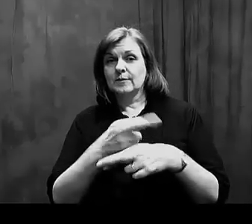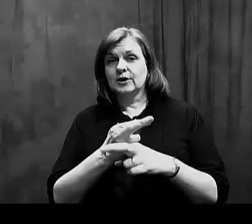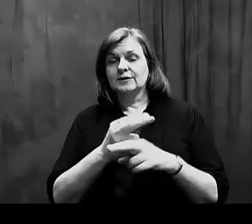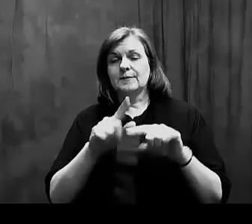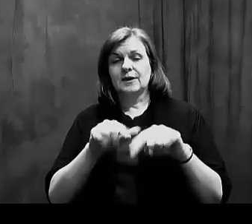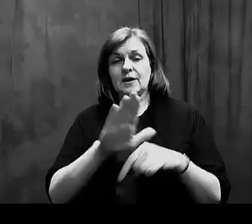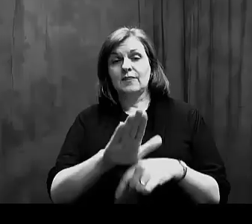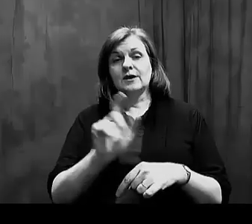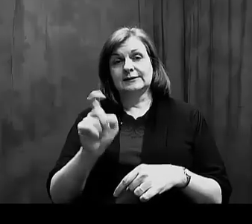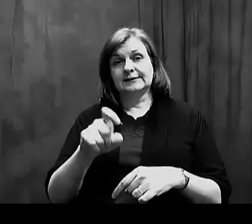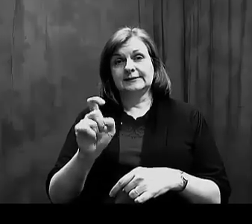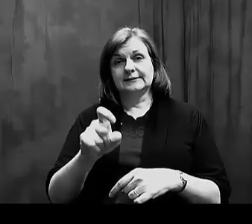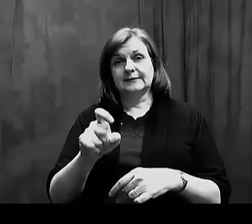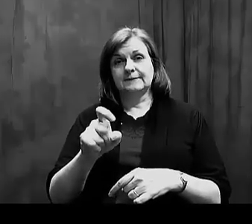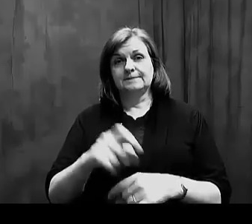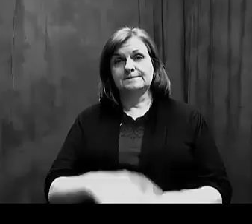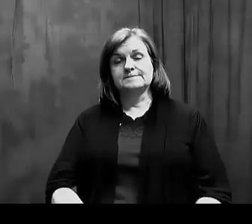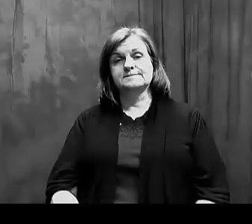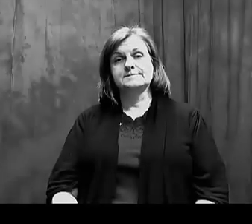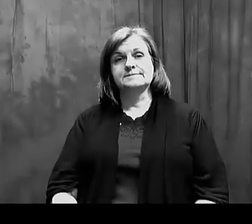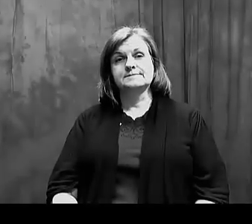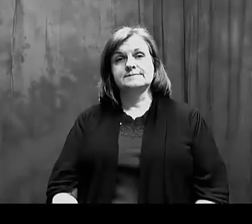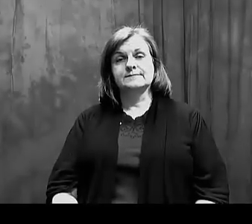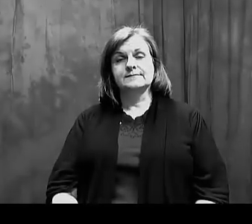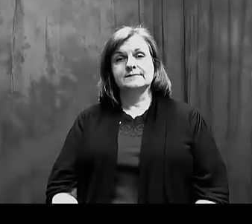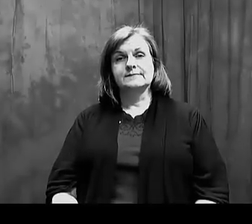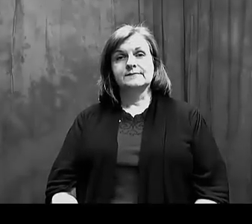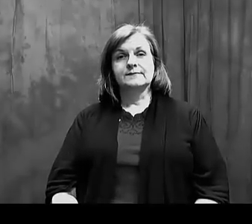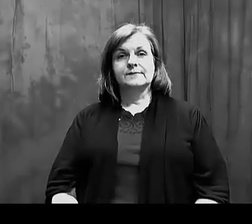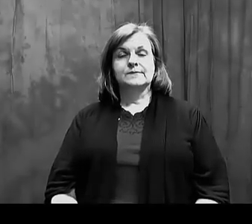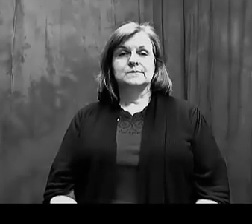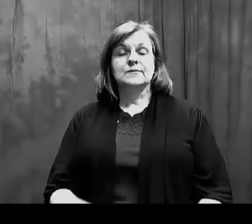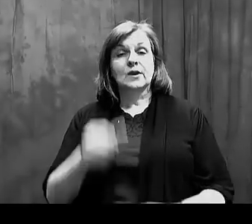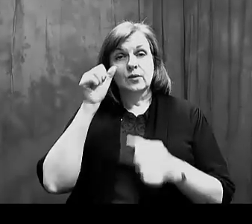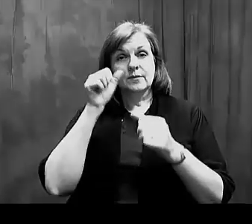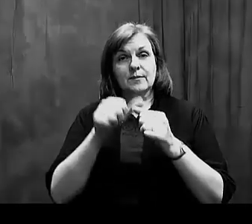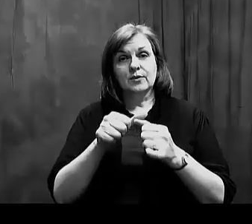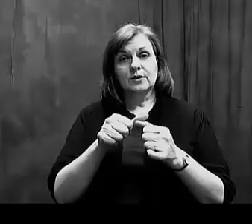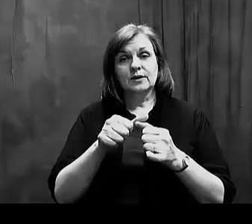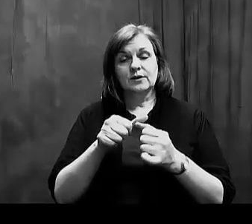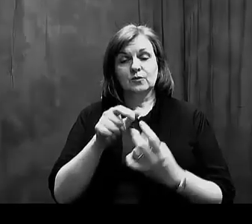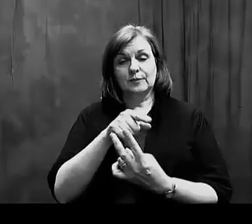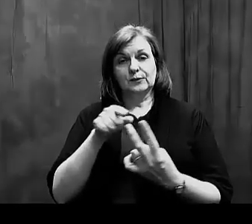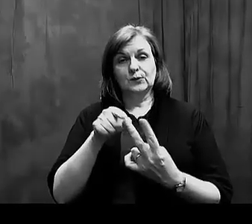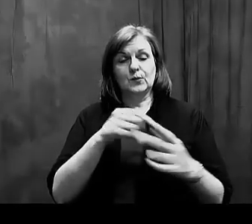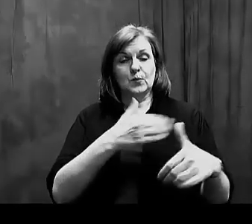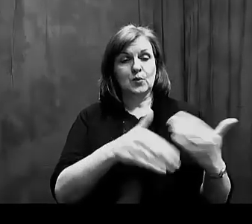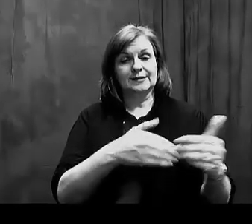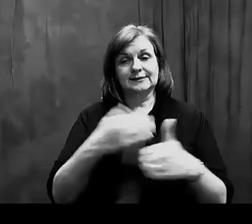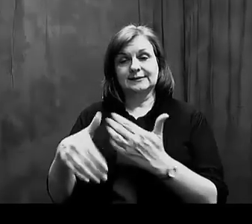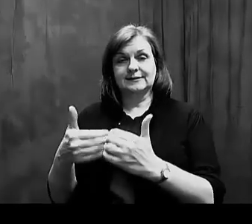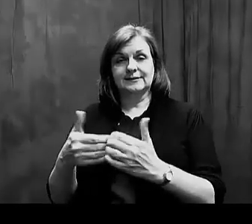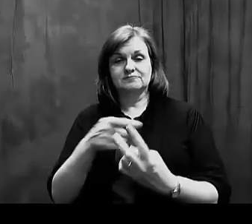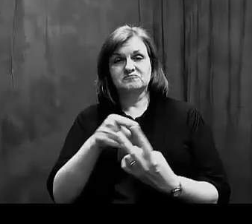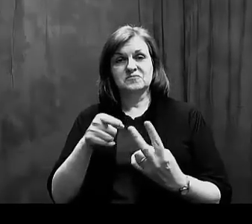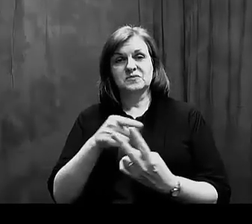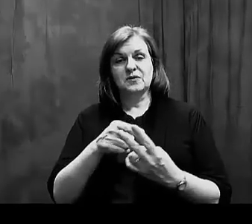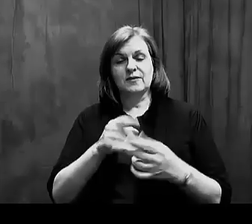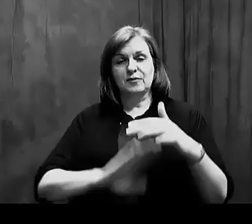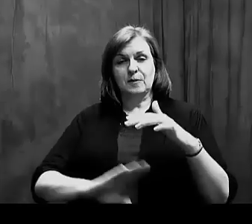keeping in mind with asexual and sexual reproduction there are basic outcomes that we should expect